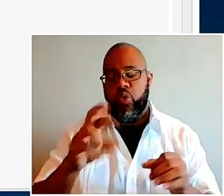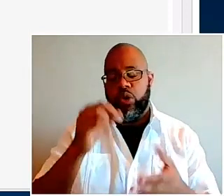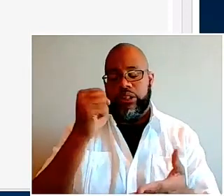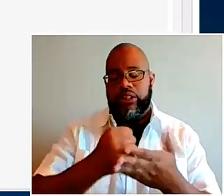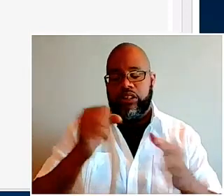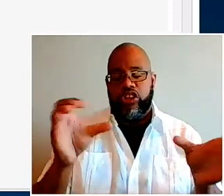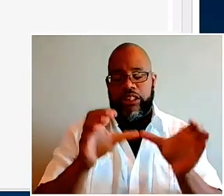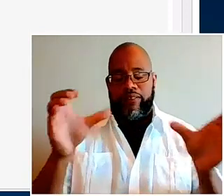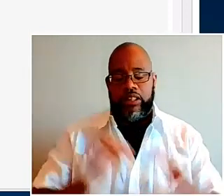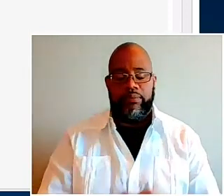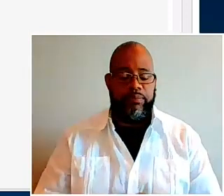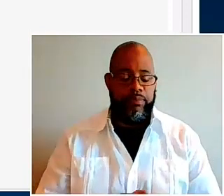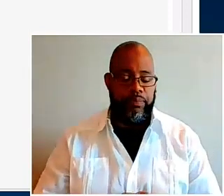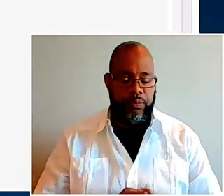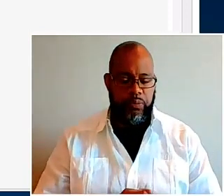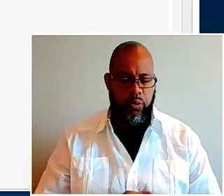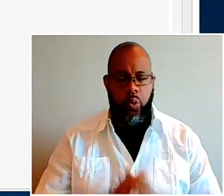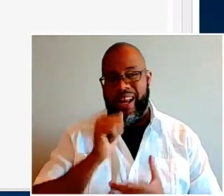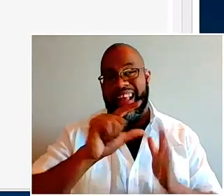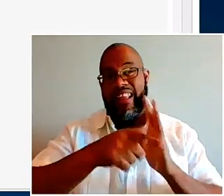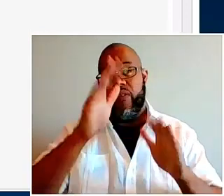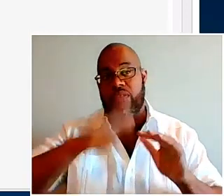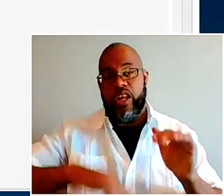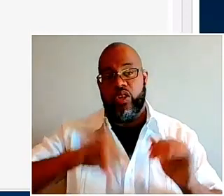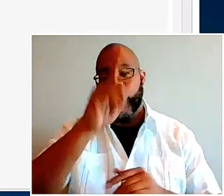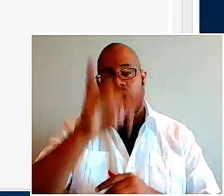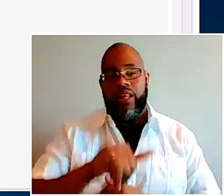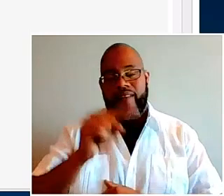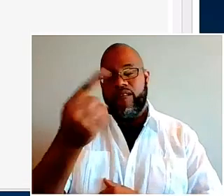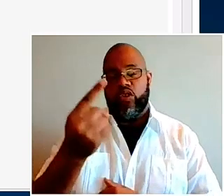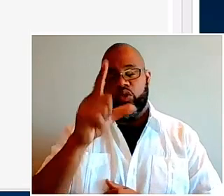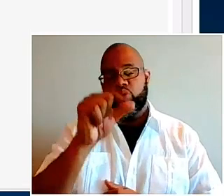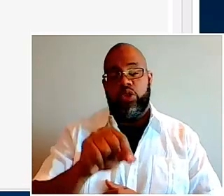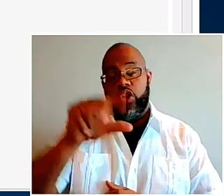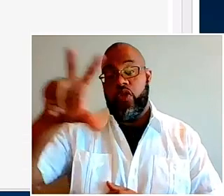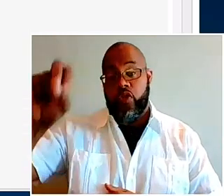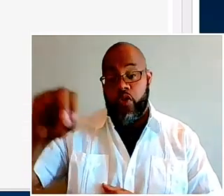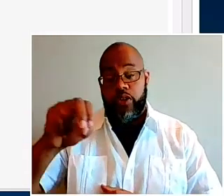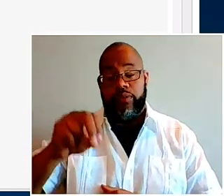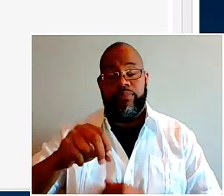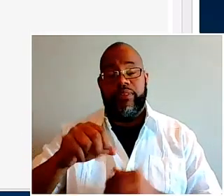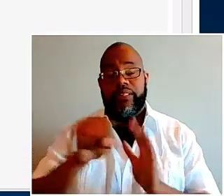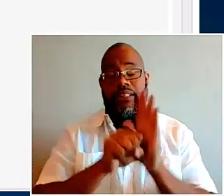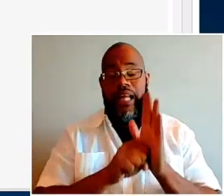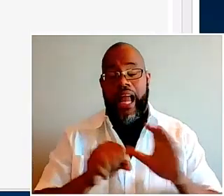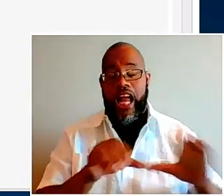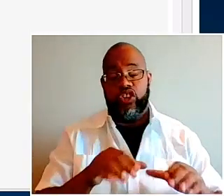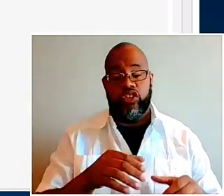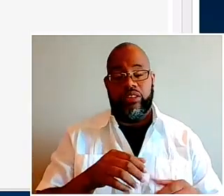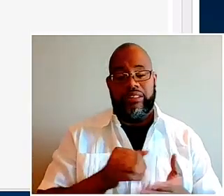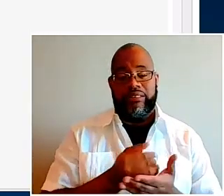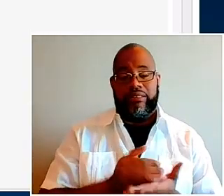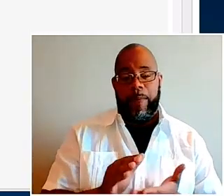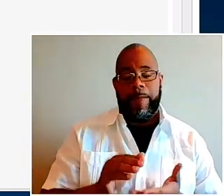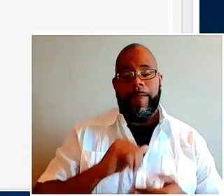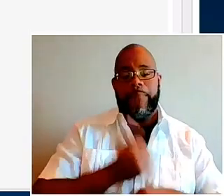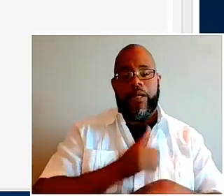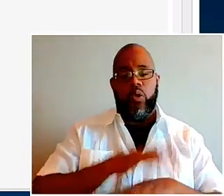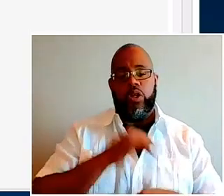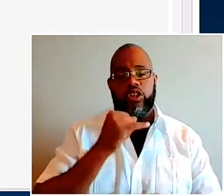Or not later than July 1st, 2030. A state action exempts the institution based on the institution's accreditation